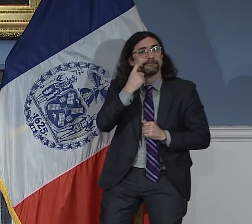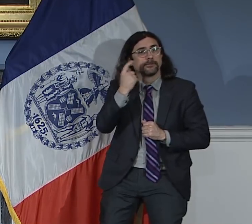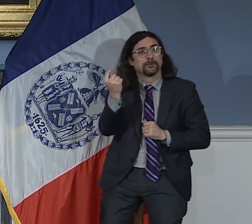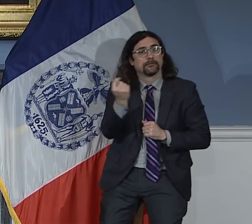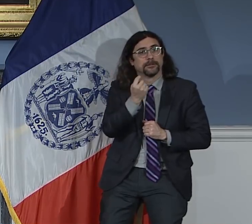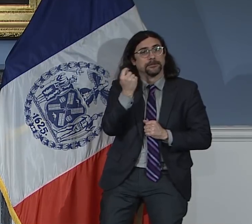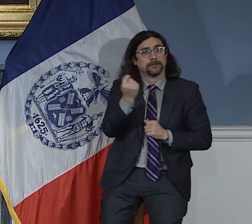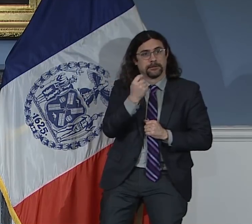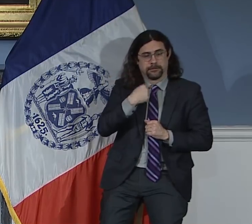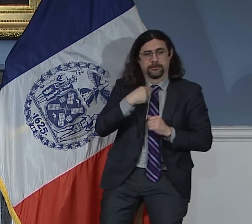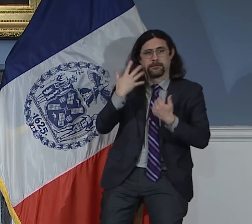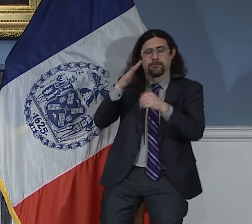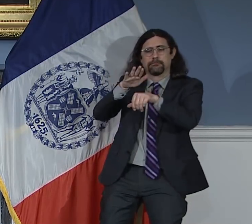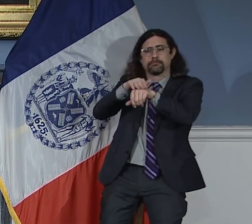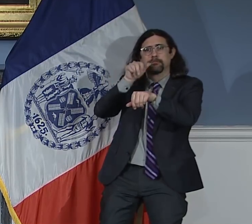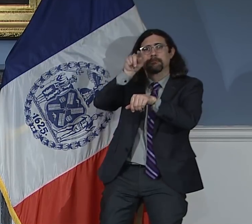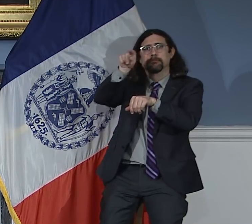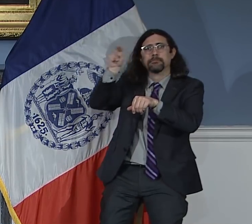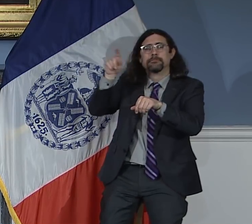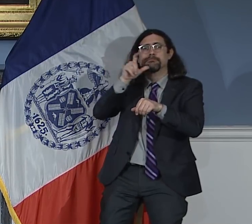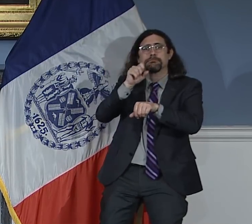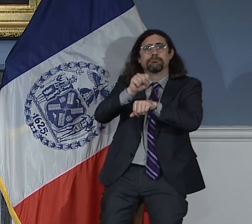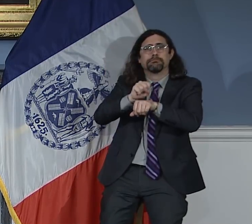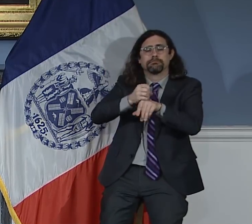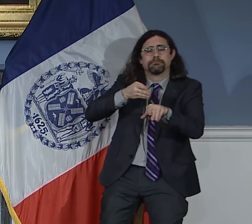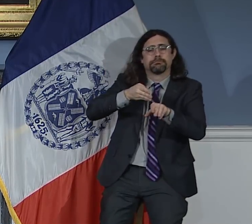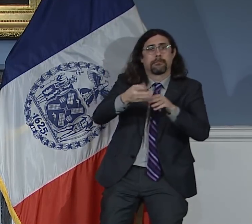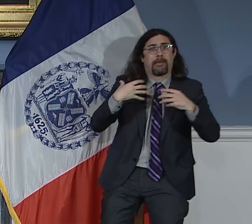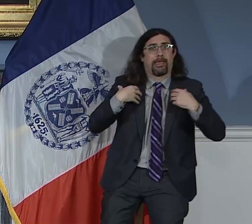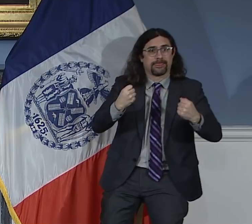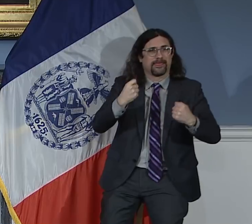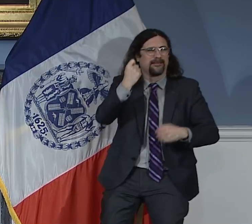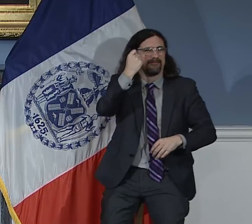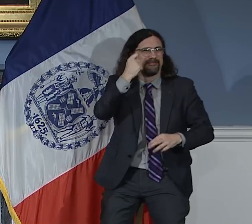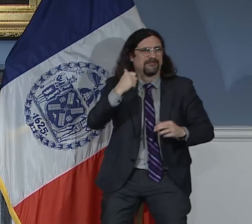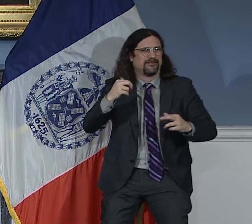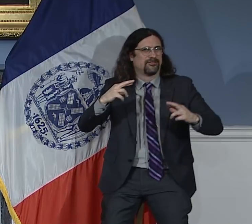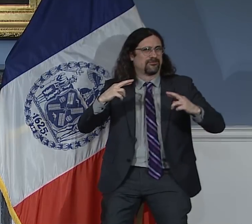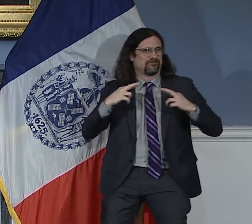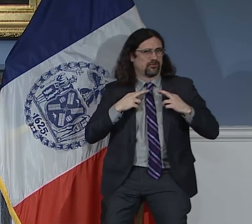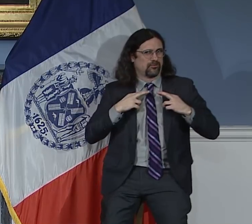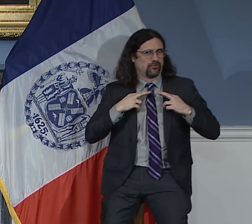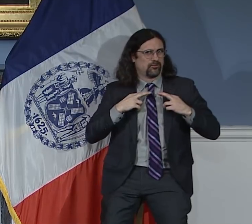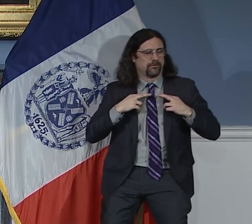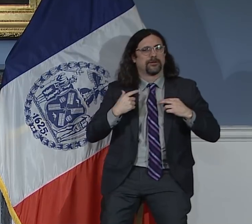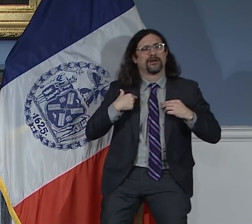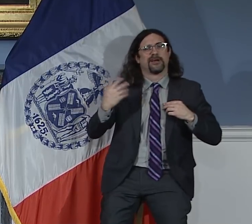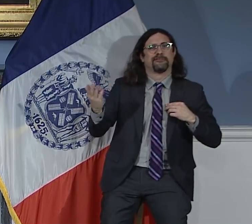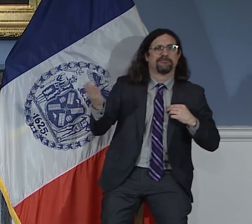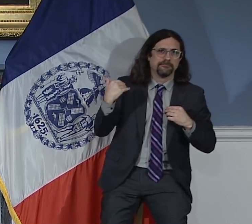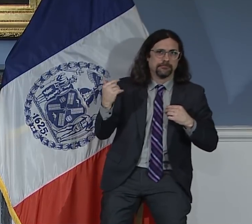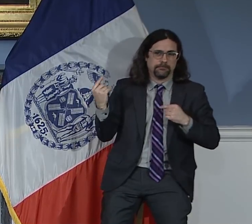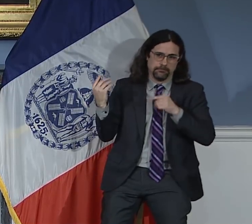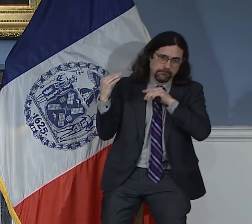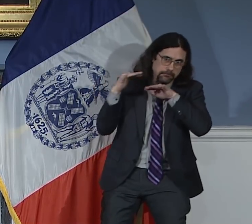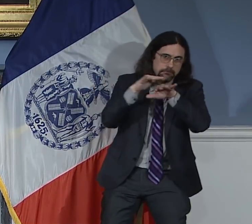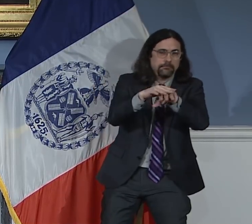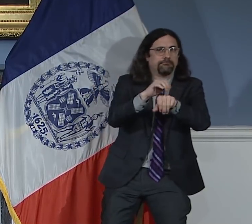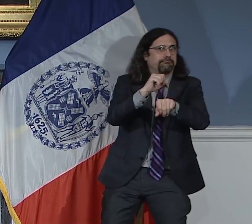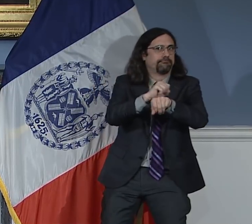CARE WORKERS AND THO SEWHO WORK IN PRIVATE HEALTH CARE OFFICES TO COME FORWARD AND